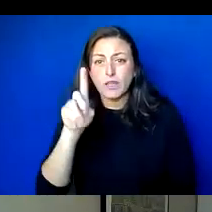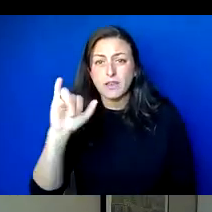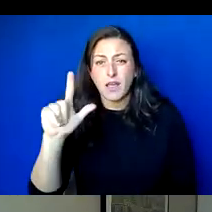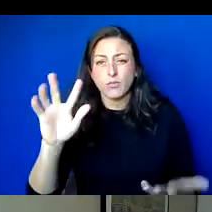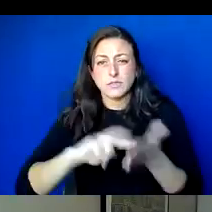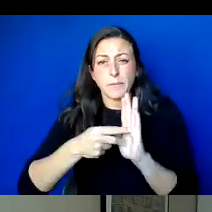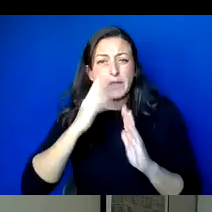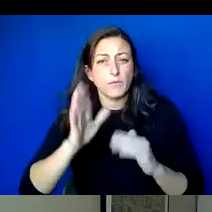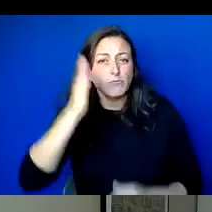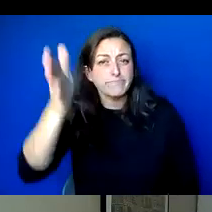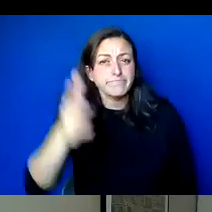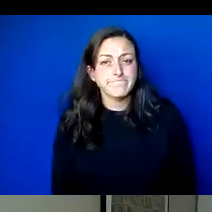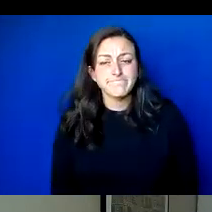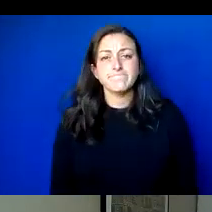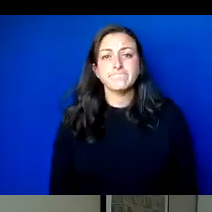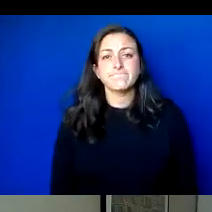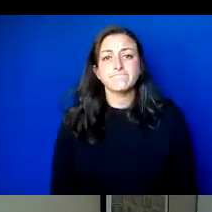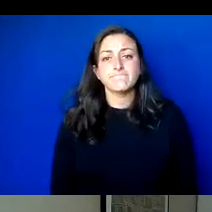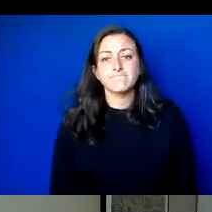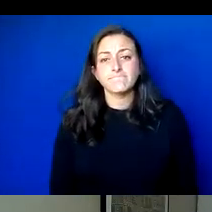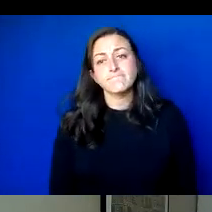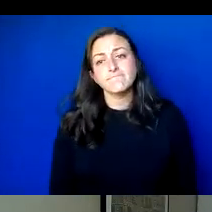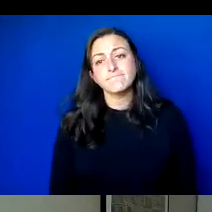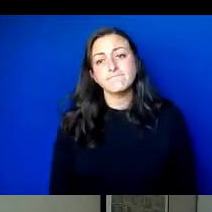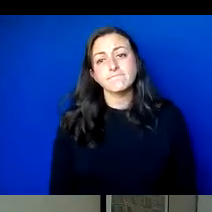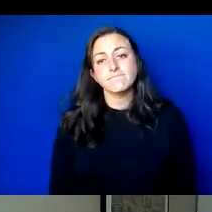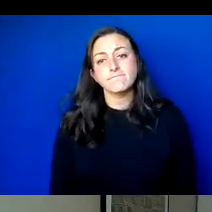Dr. France: